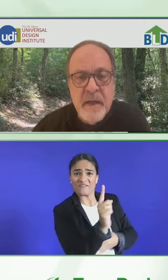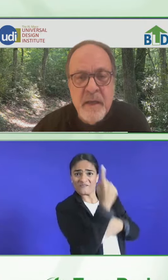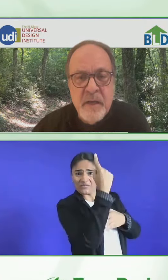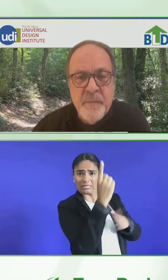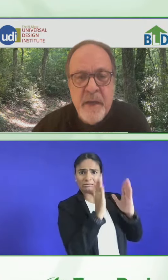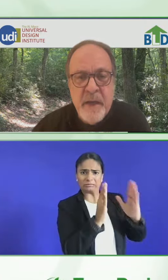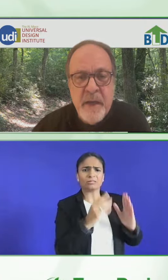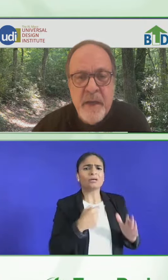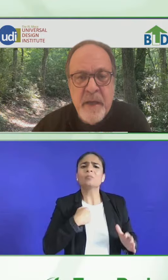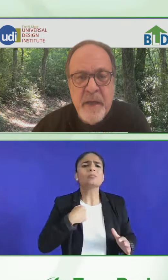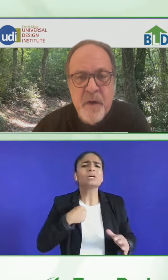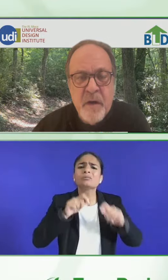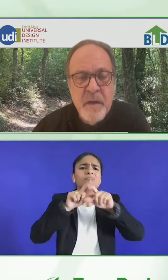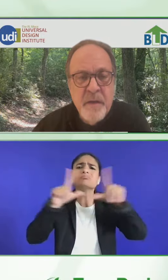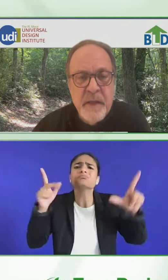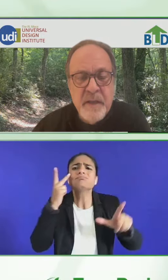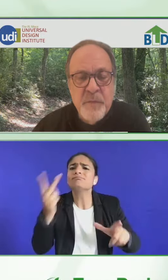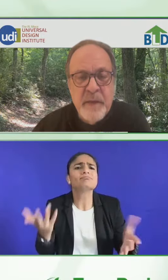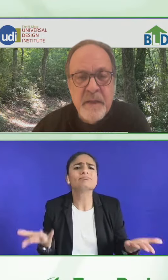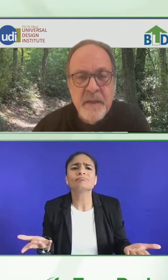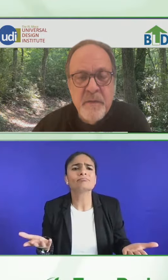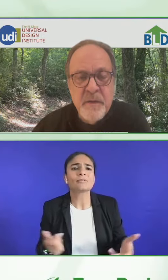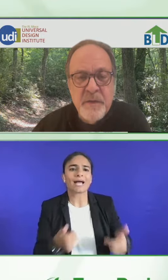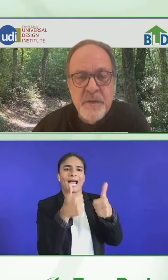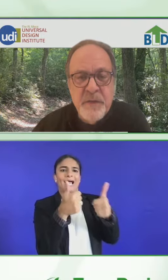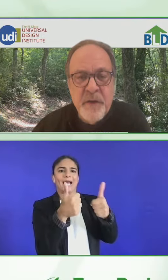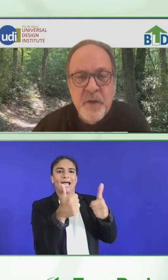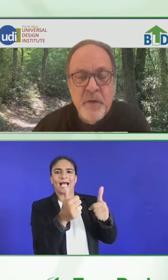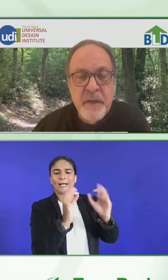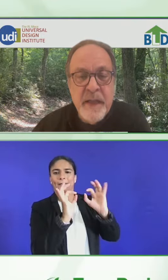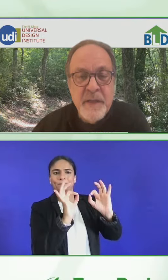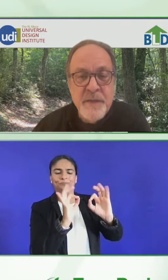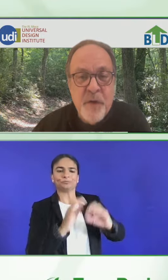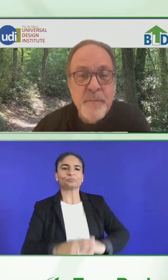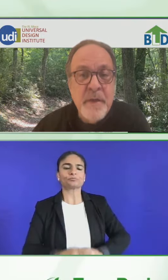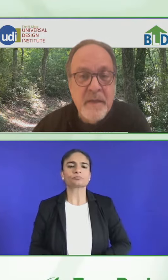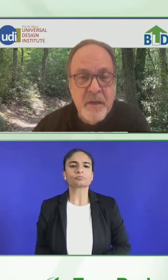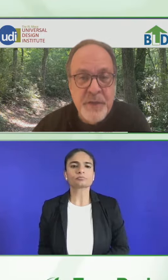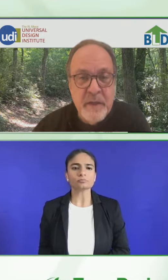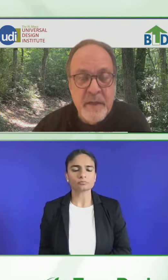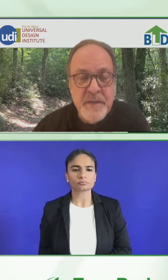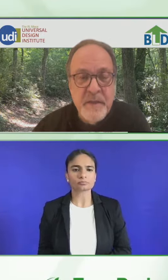I go back so far that we get to the very early days of home technology at least.